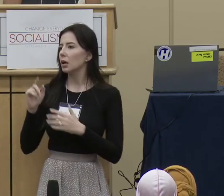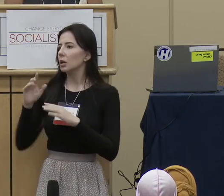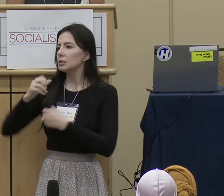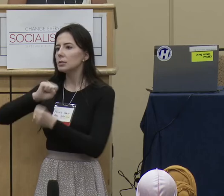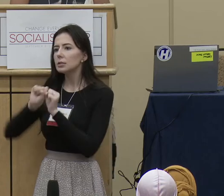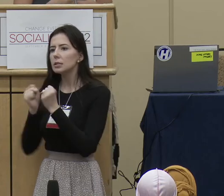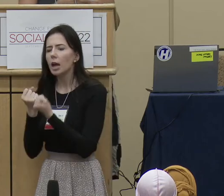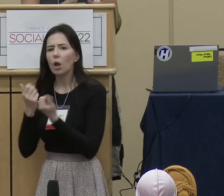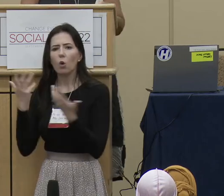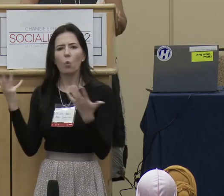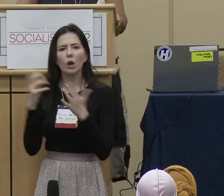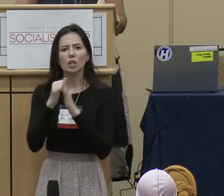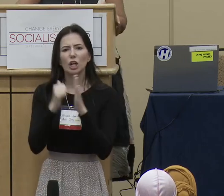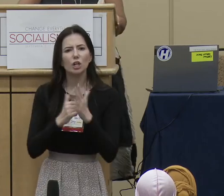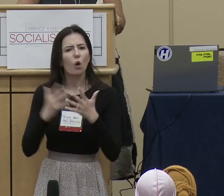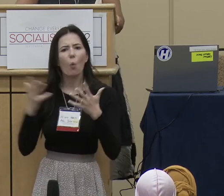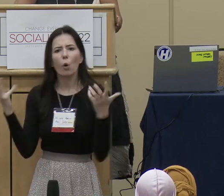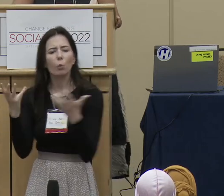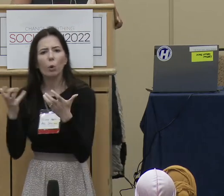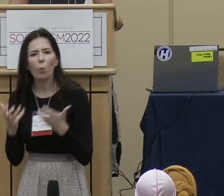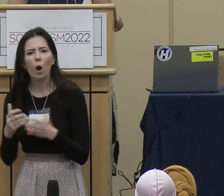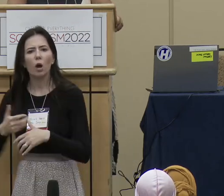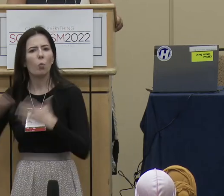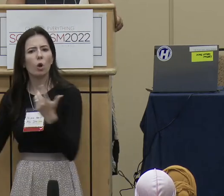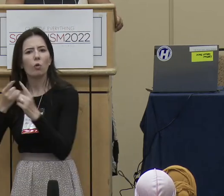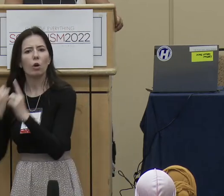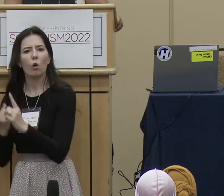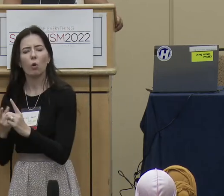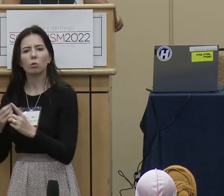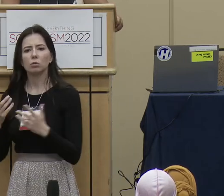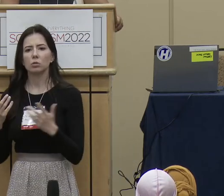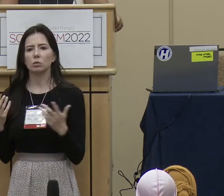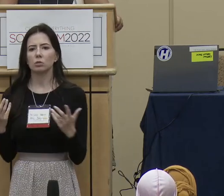socialist society, what is our agenda? What is our role, you